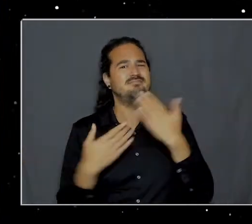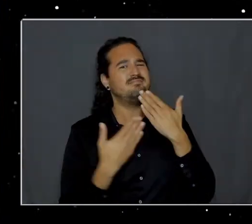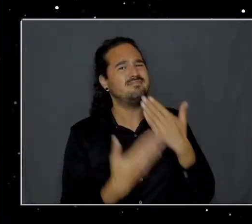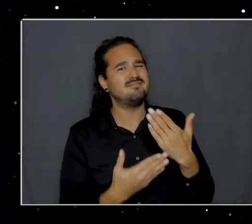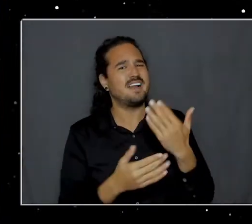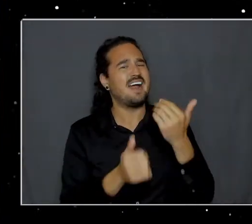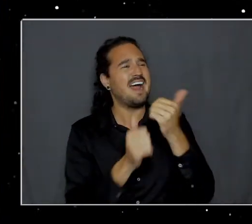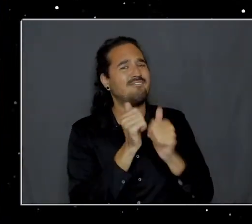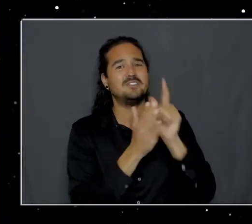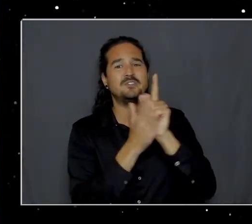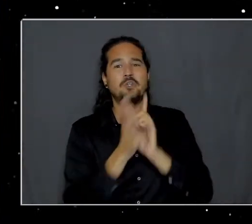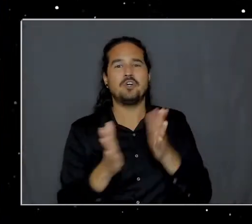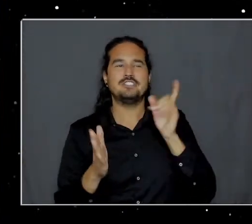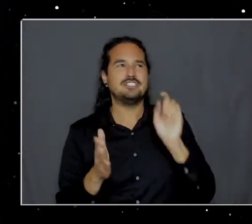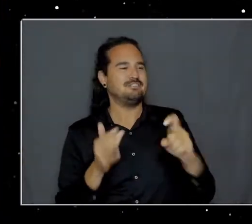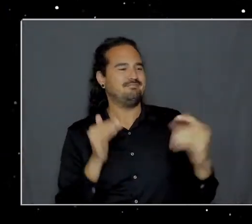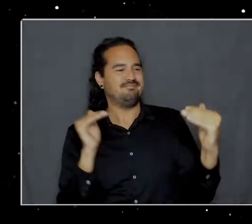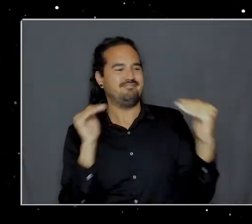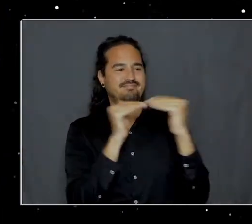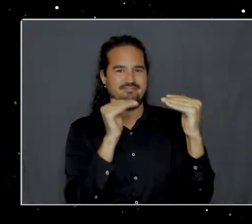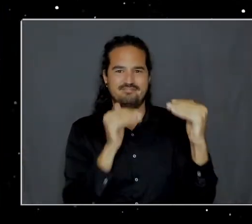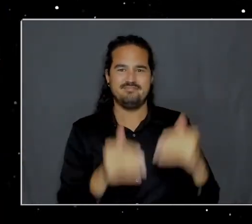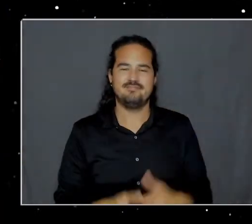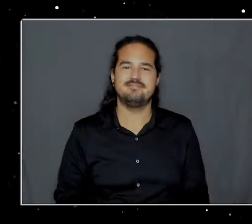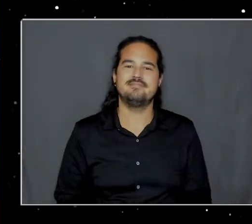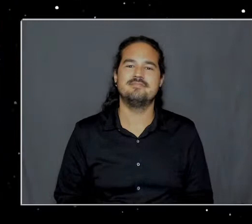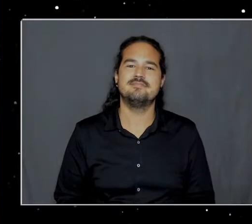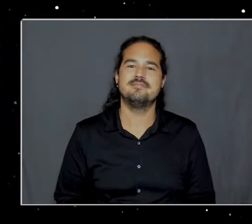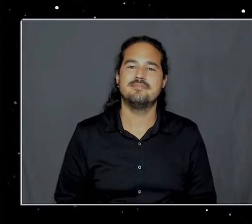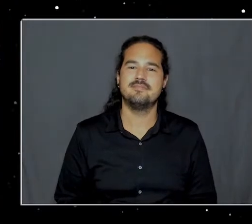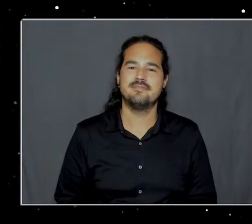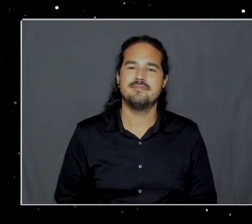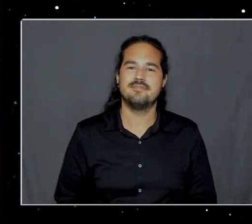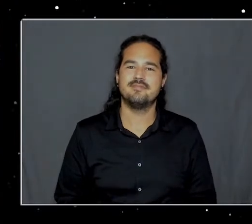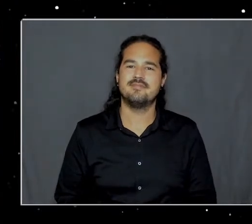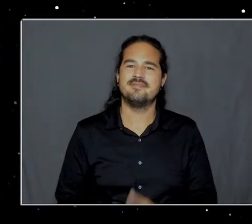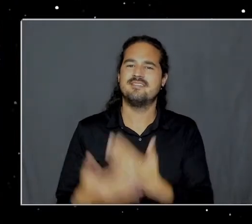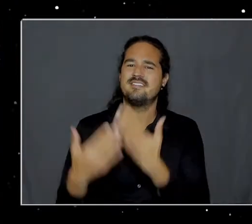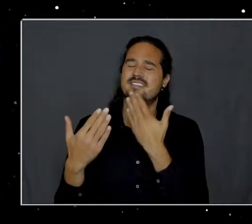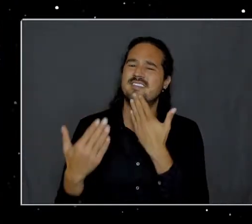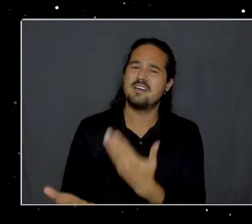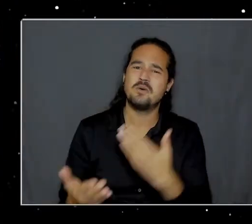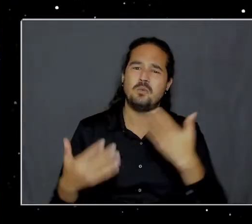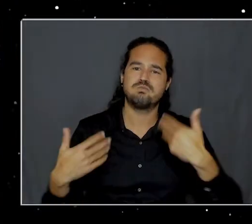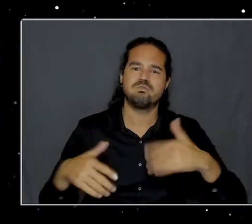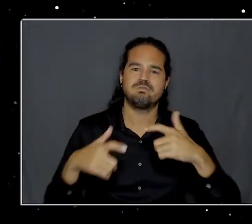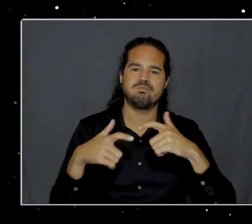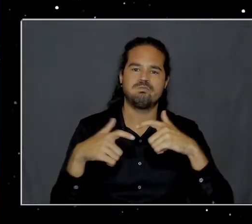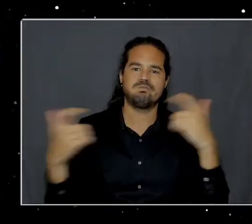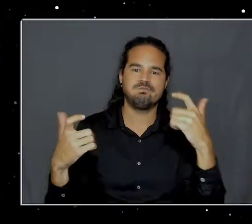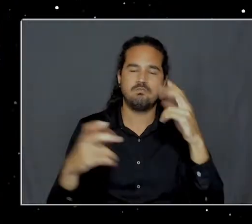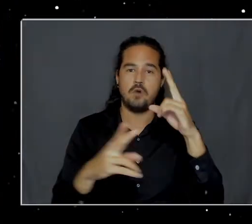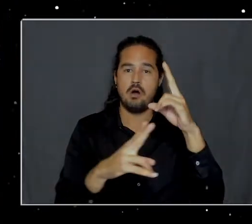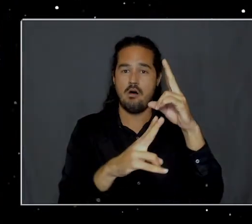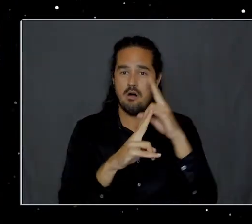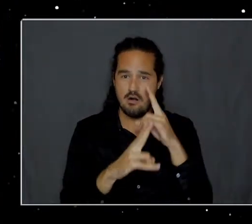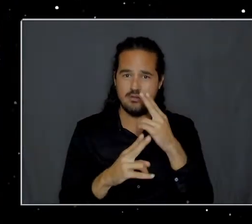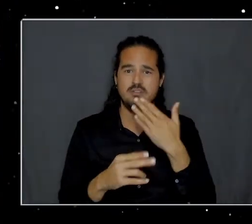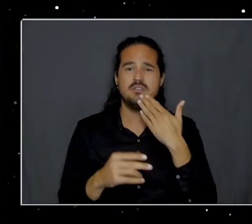NOW. OUR SOCIETY IS BETTER BECAUSE OF WHAT YOU'VE DONE, FRED. THANK YOU ON BEHALF OF ALL OF US, YOU ARE WHAT EVERY LAWYER SHOULD BE. FRED DIAMONDSTONE: THANK YOU FOR THIS WONDERFUL HONOR. I APPRECIATE ALL THE SUPPORT